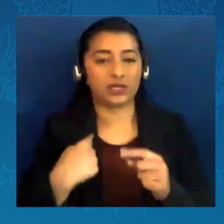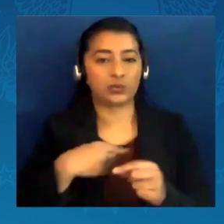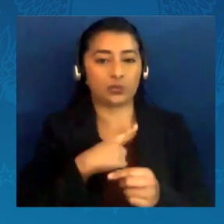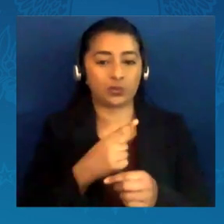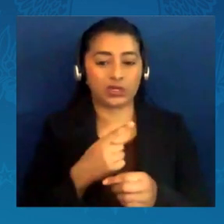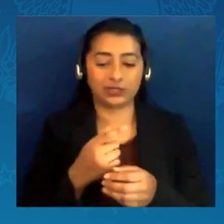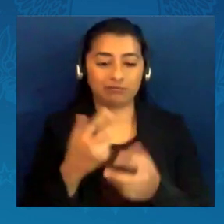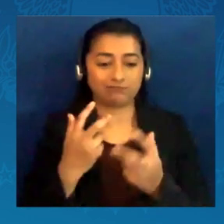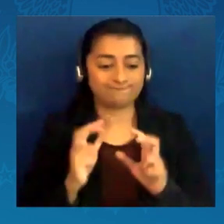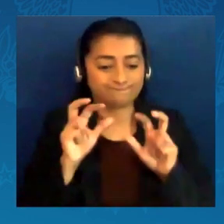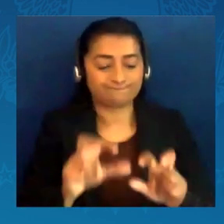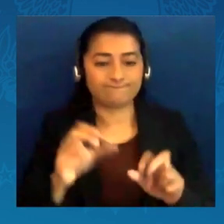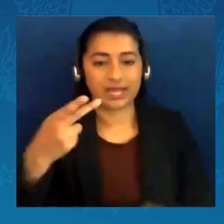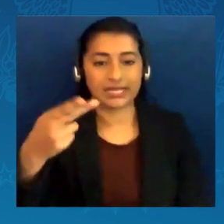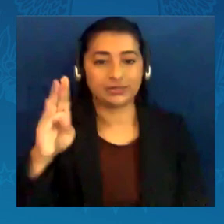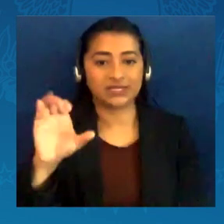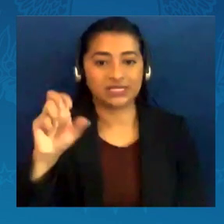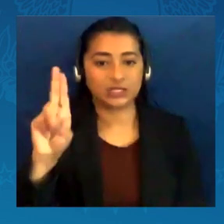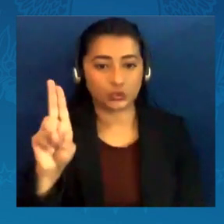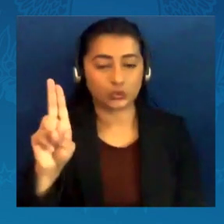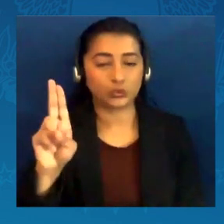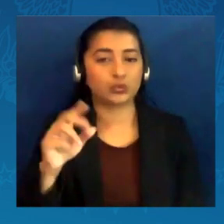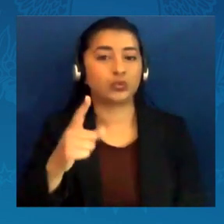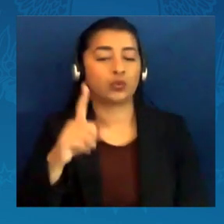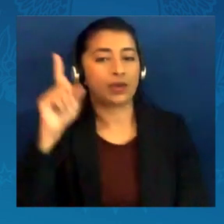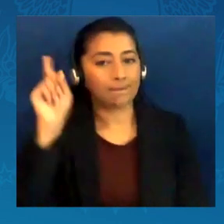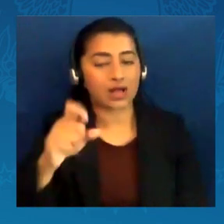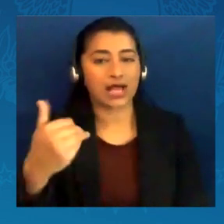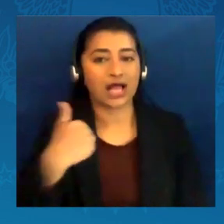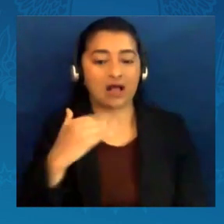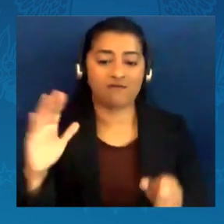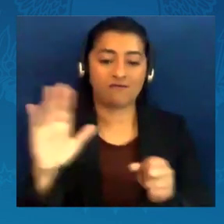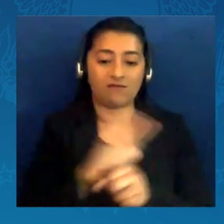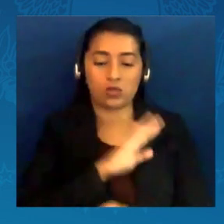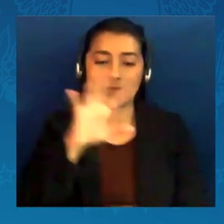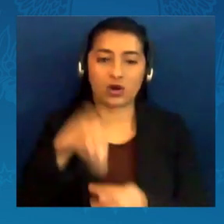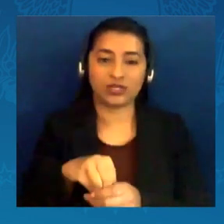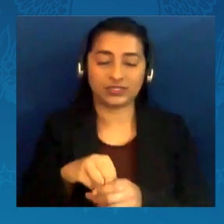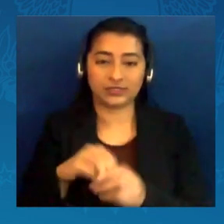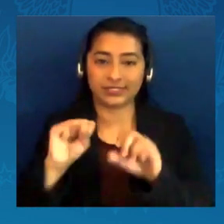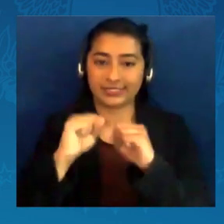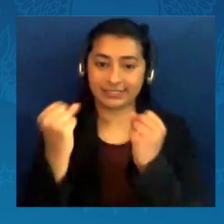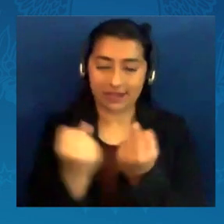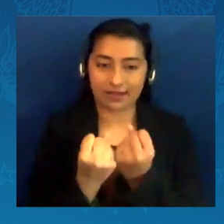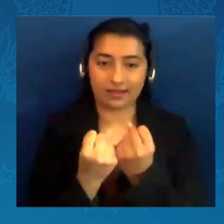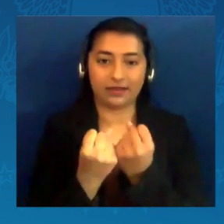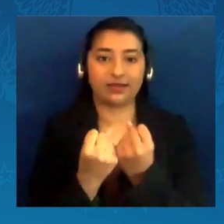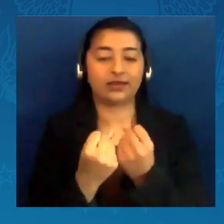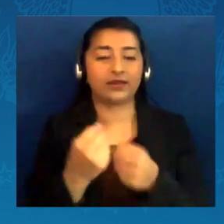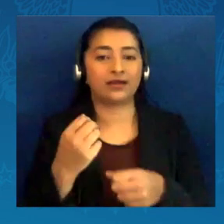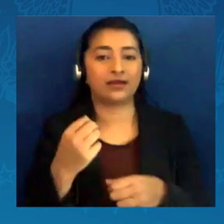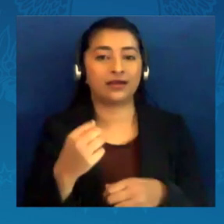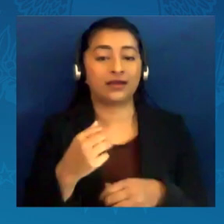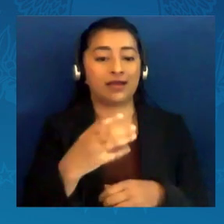that we have full participation in our society and in these systems that have an impact on a broad range of people.